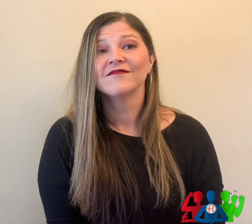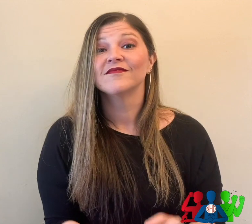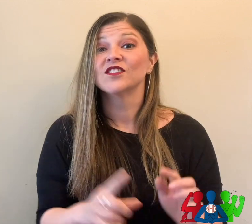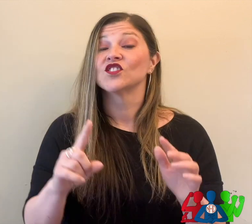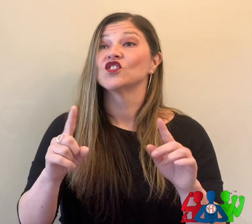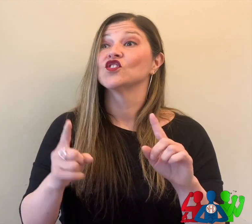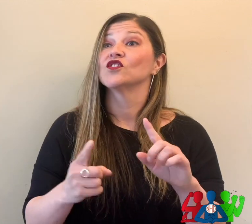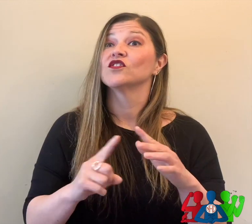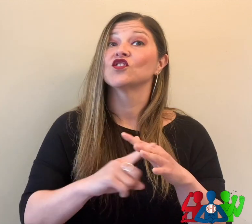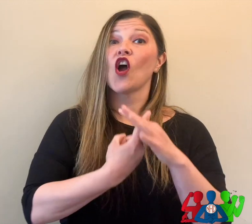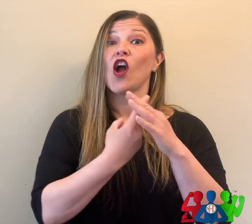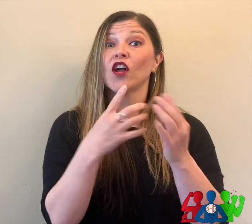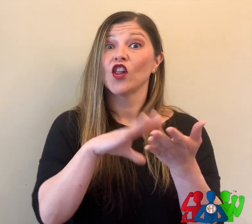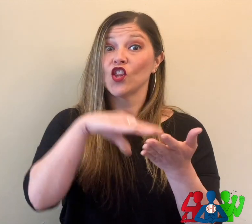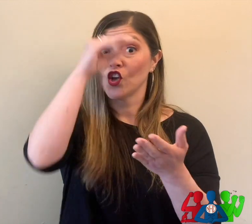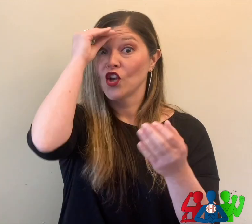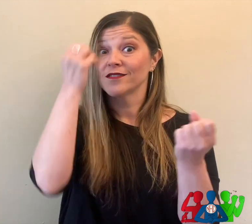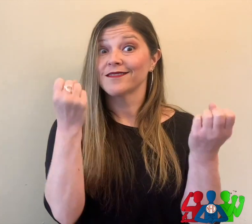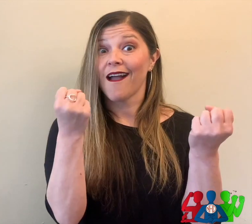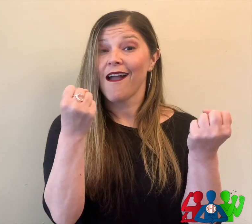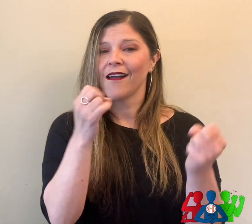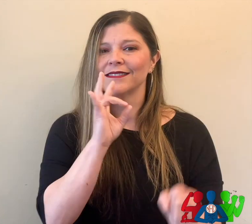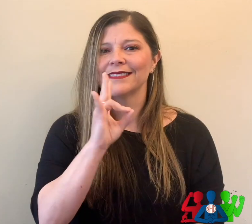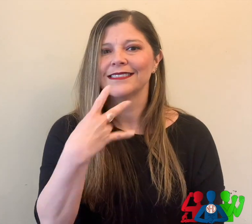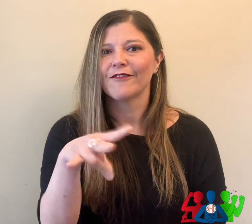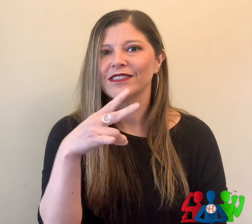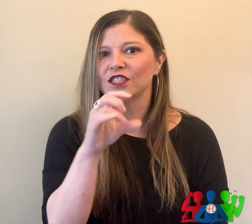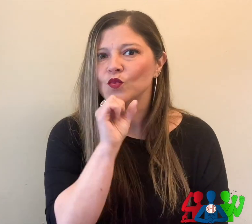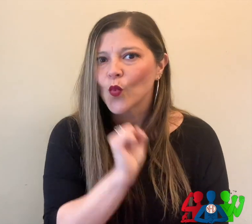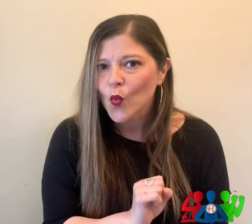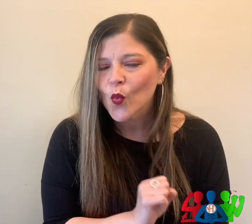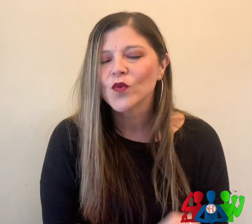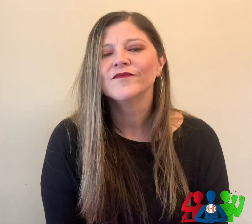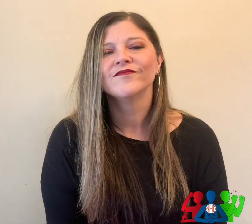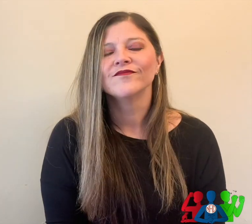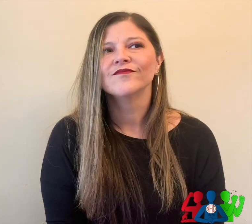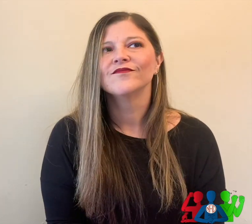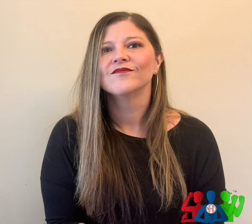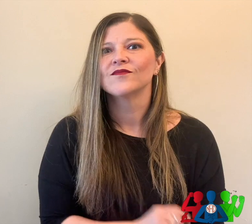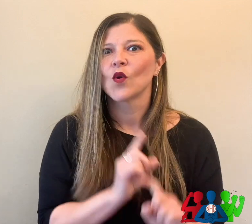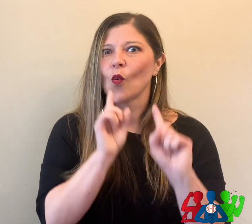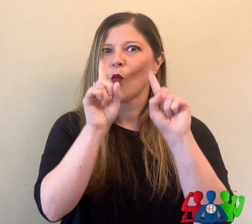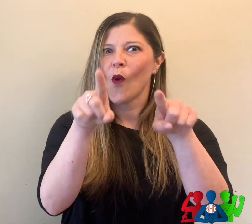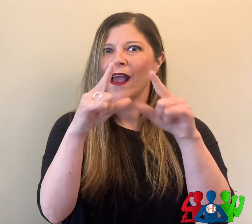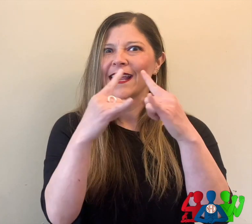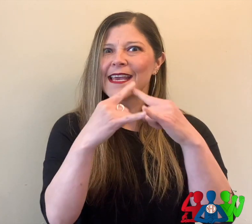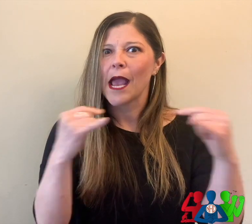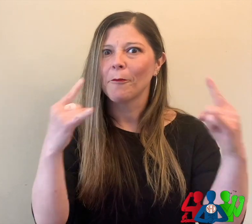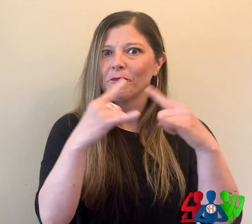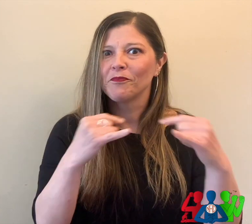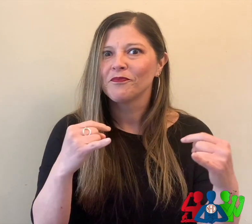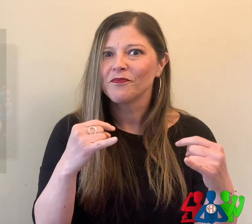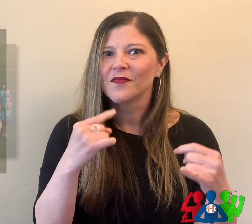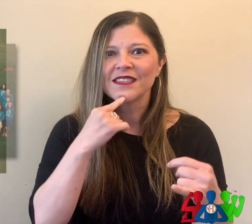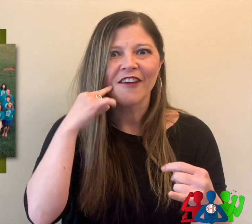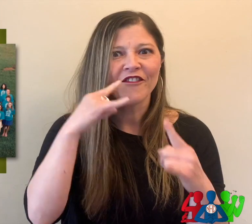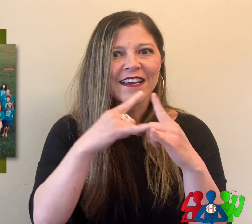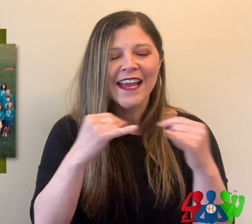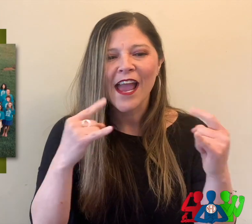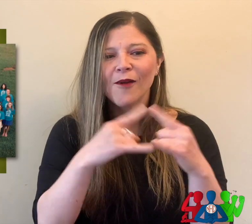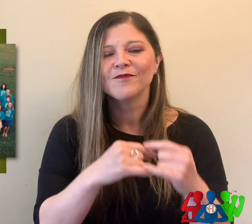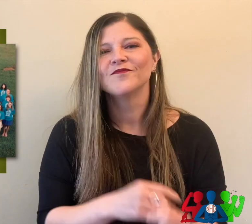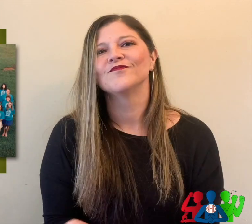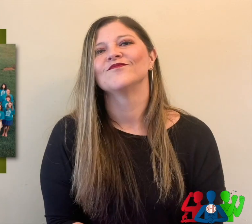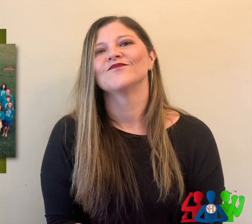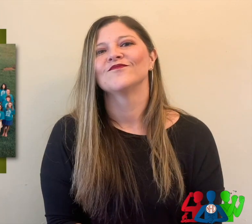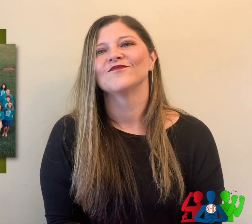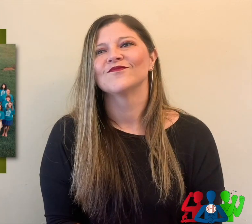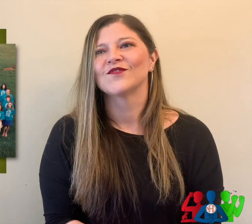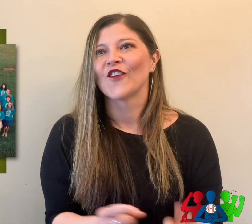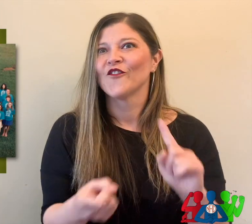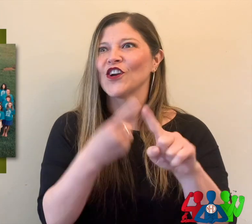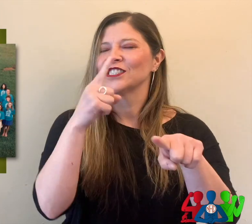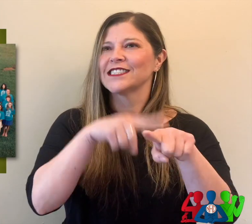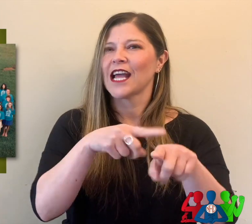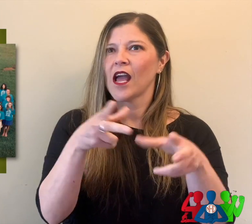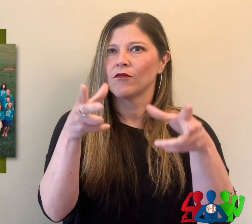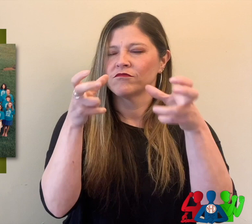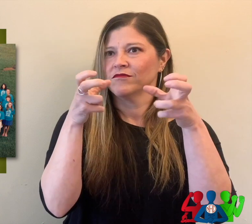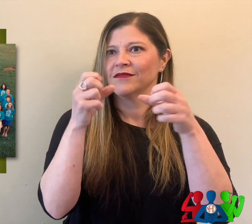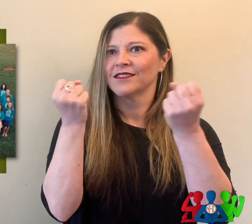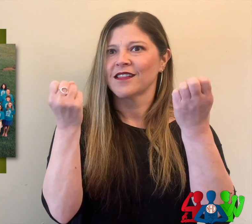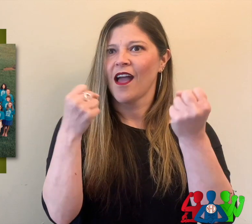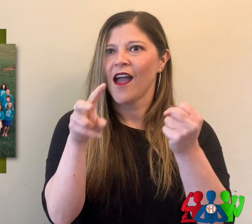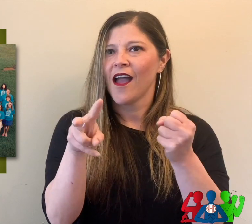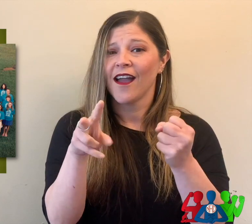learned quite a lot more. I started learning ASL at the age of 17. I went to a deaf camp.